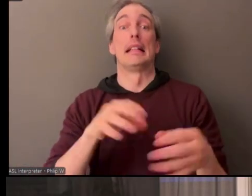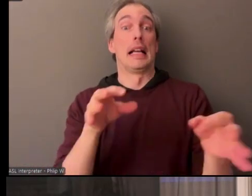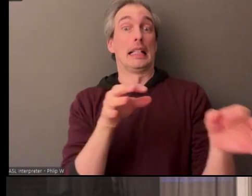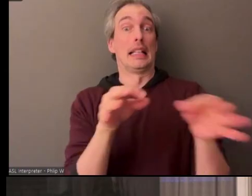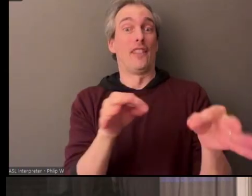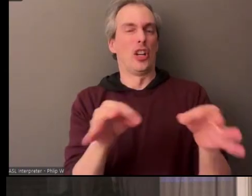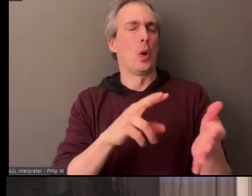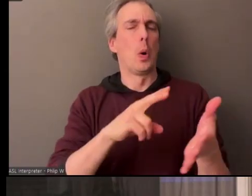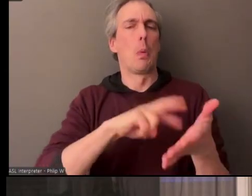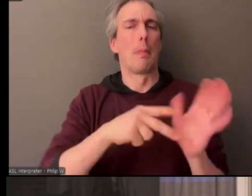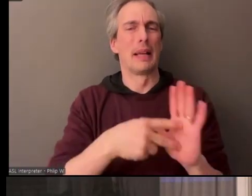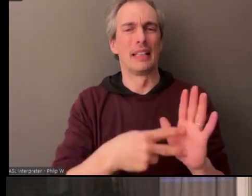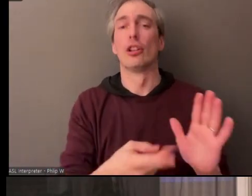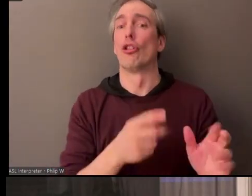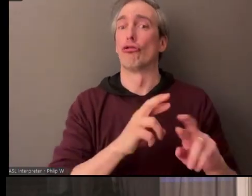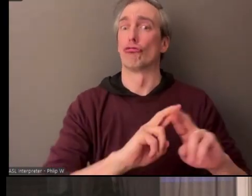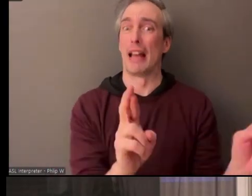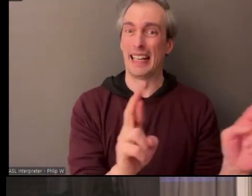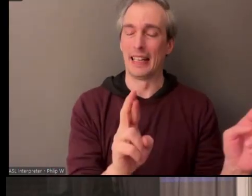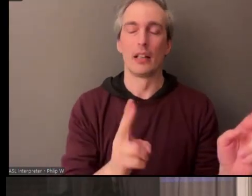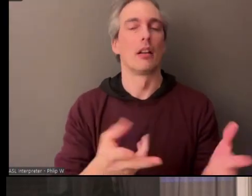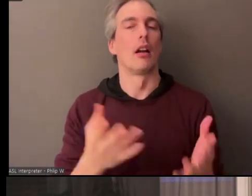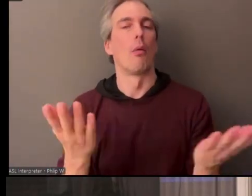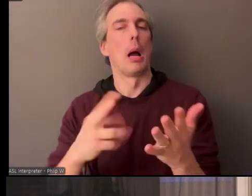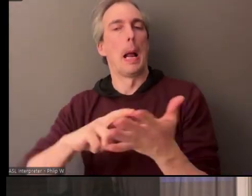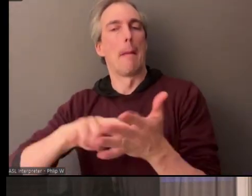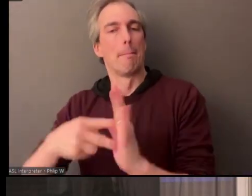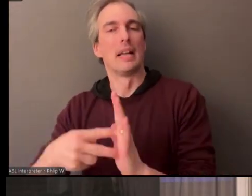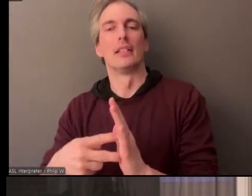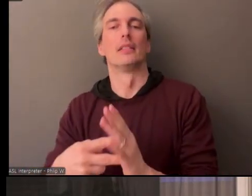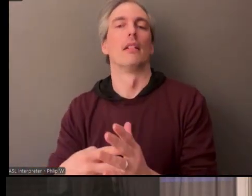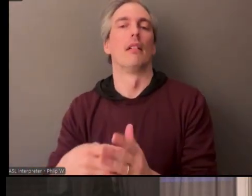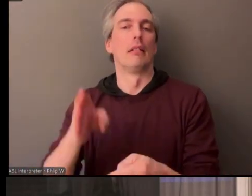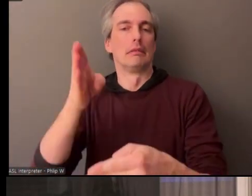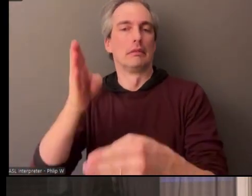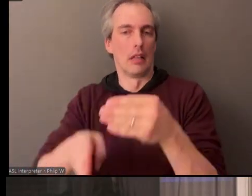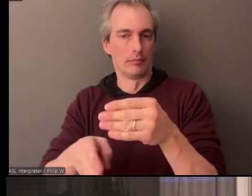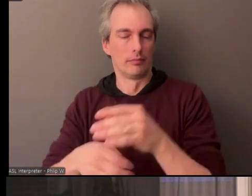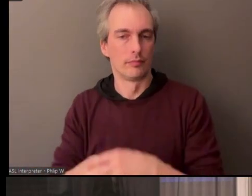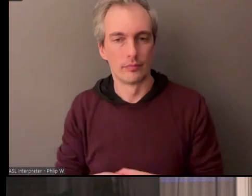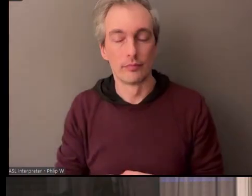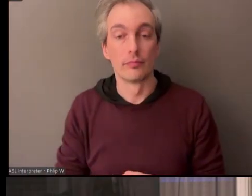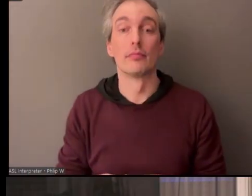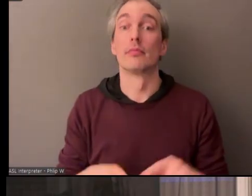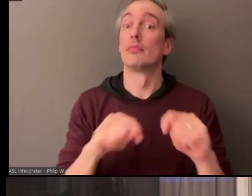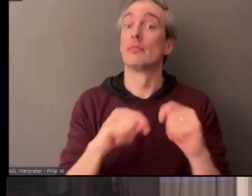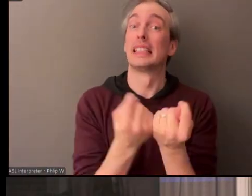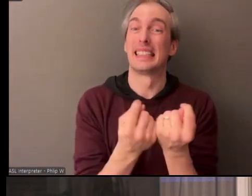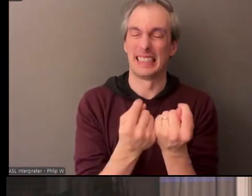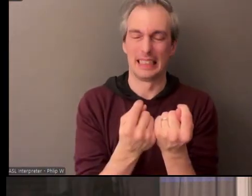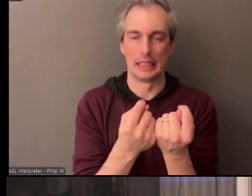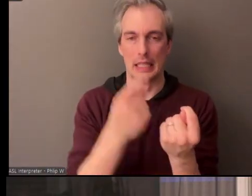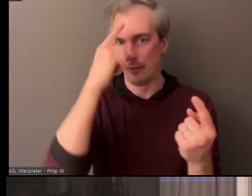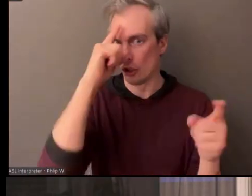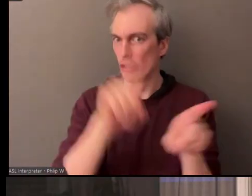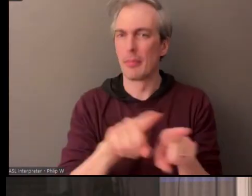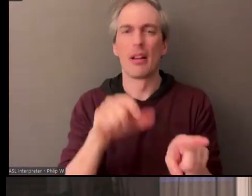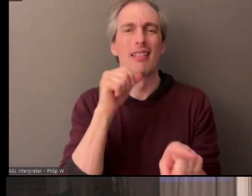Team agreements are not gates. Okay? They're just a way a team communicates about how they work.